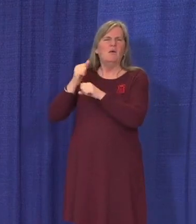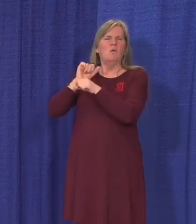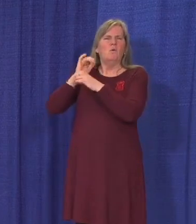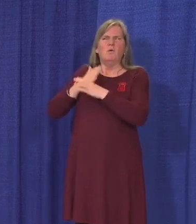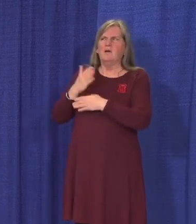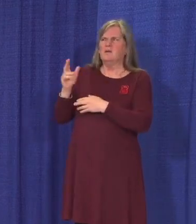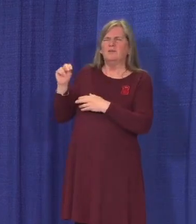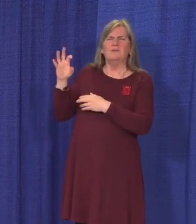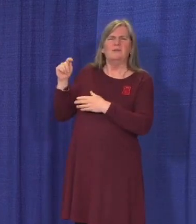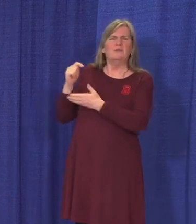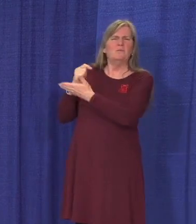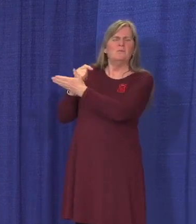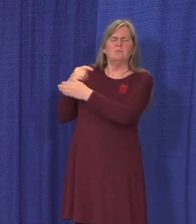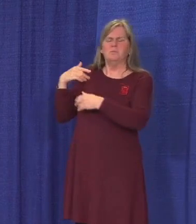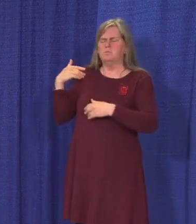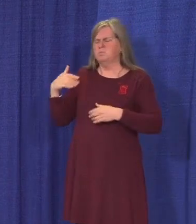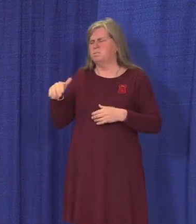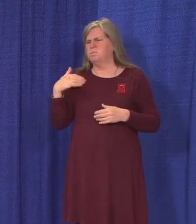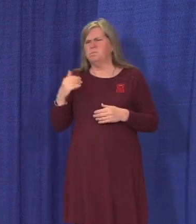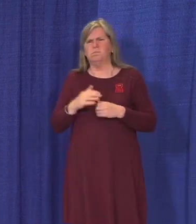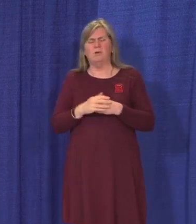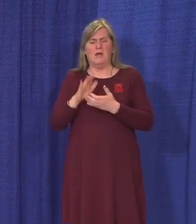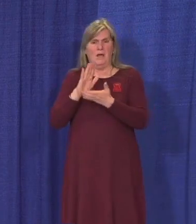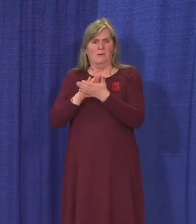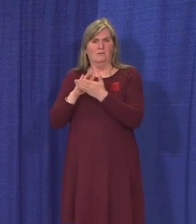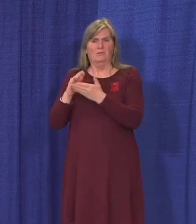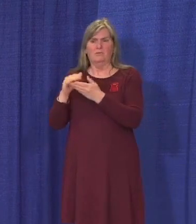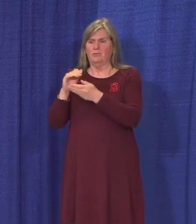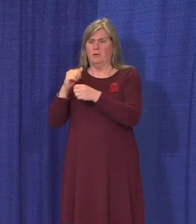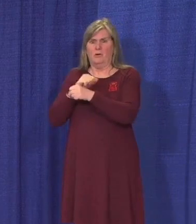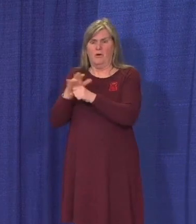And it's been heartbreaking to see what is happening to our